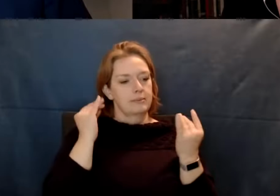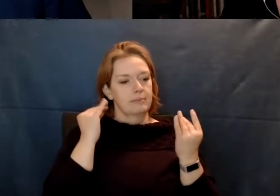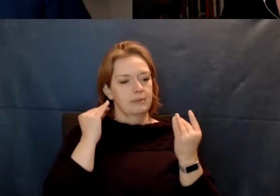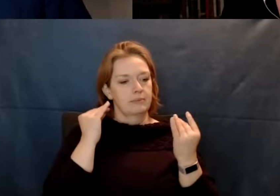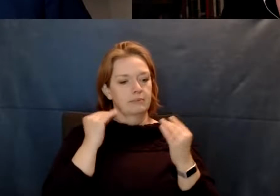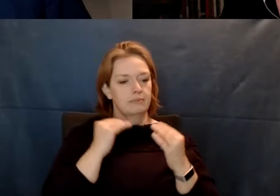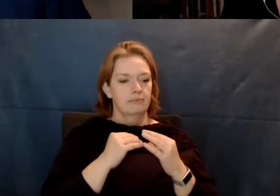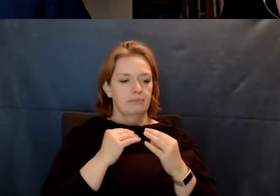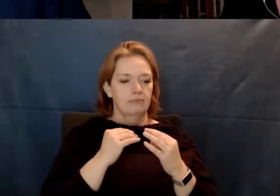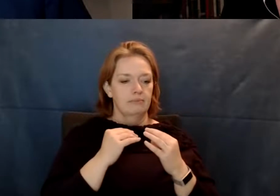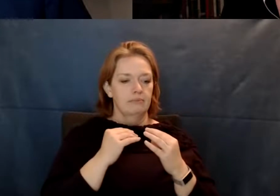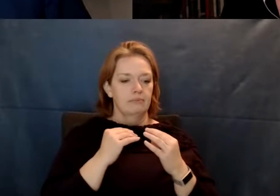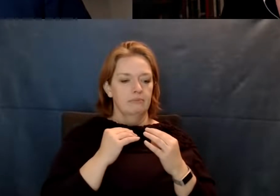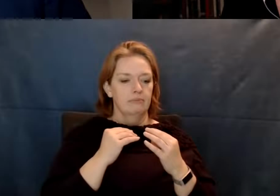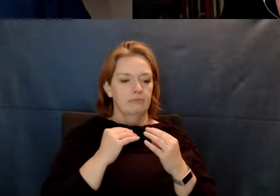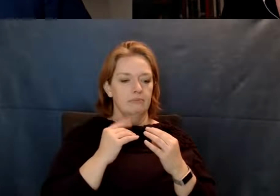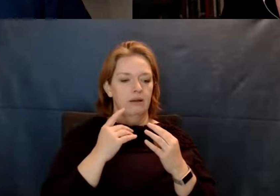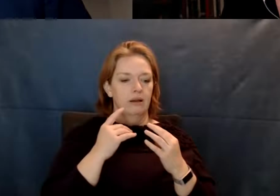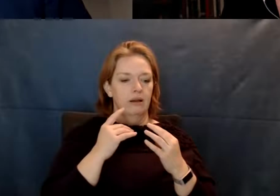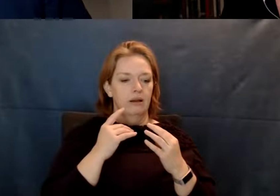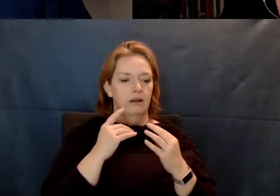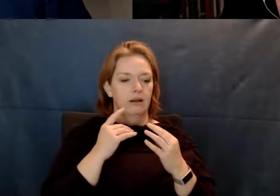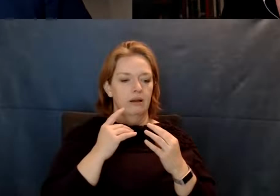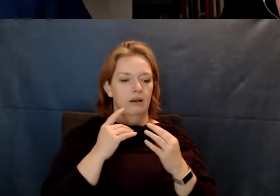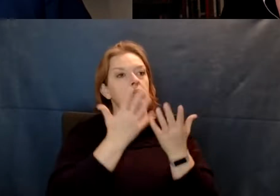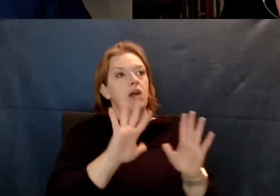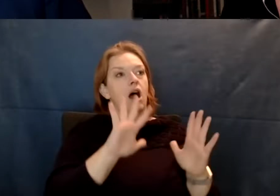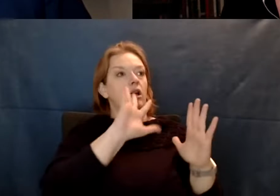being able to be lost in the work and appreciate,